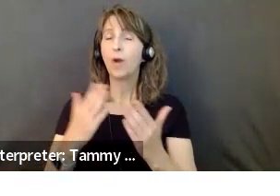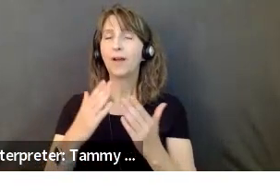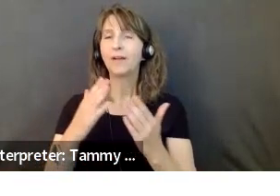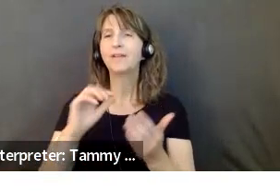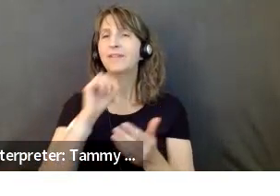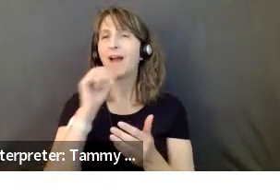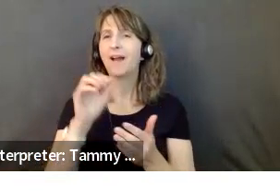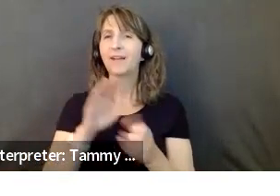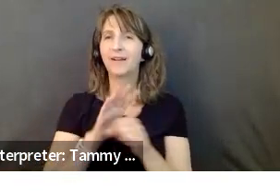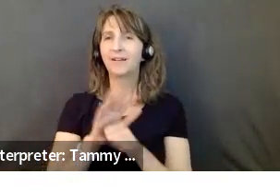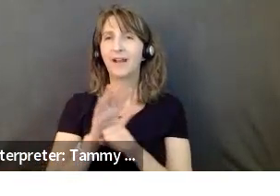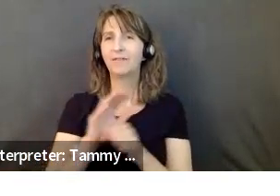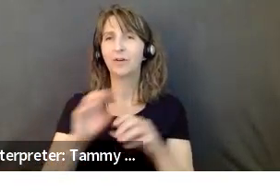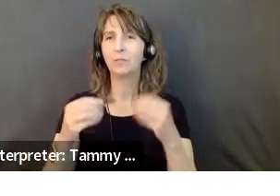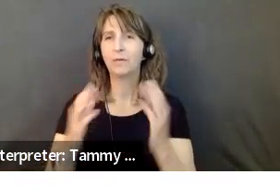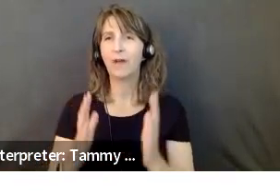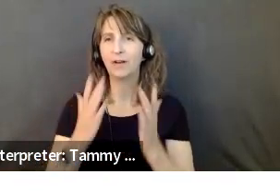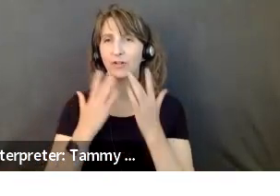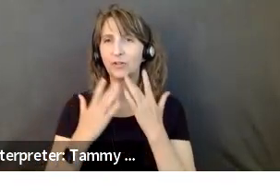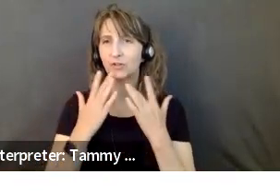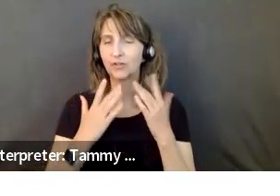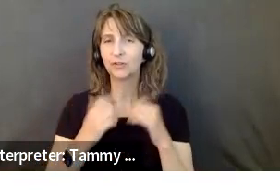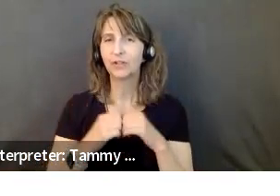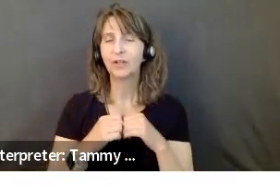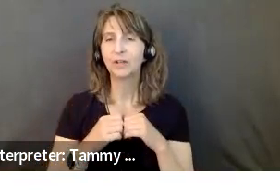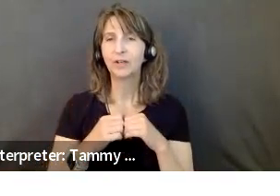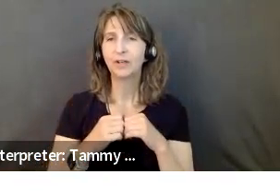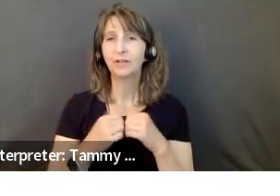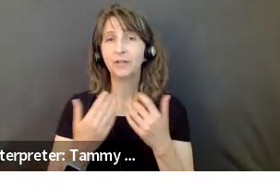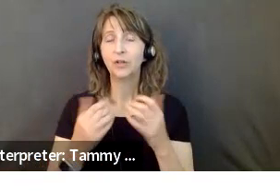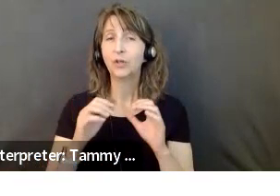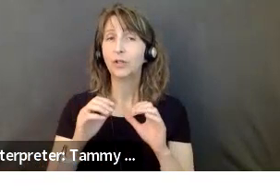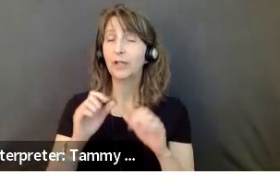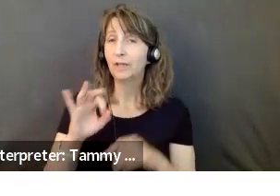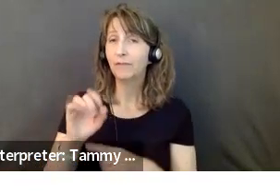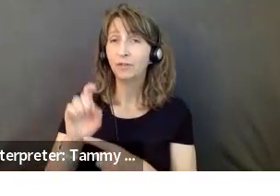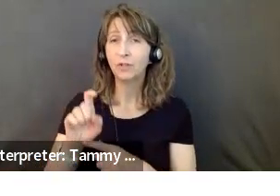Community-based, if it's, you know, a need of residential type treatment. The lack there.